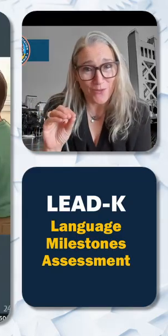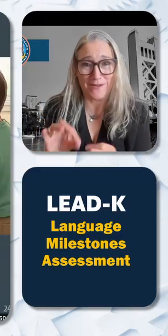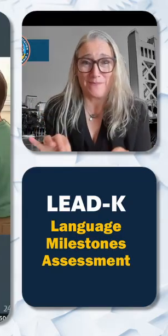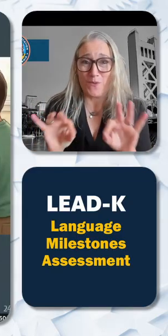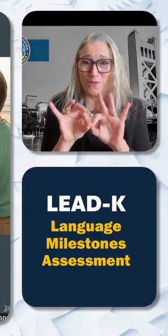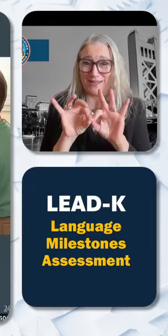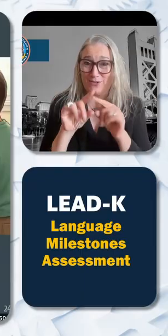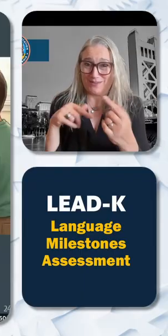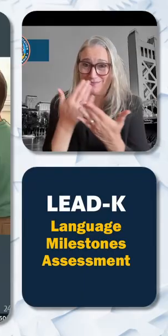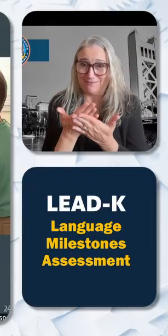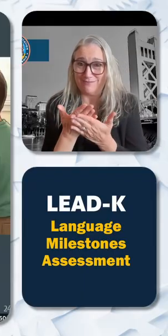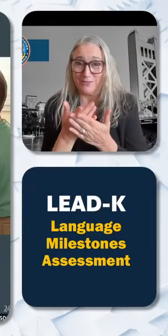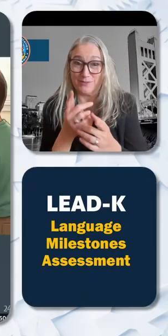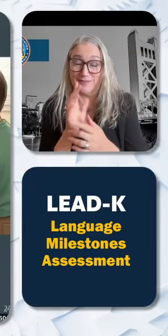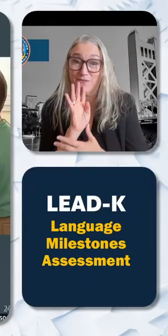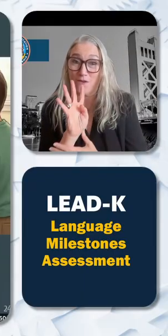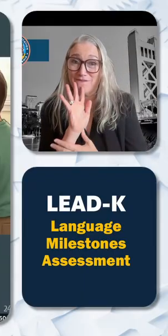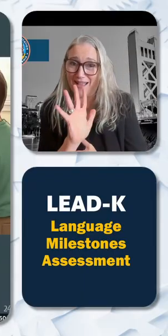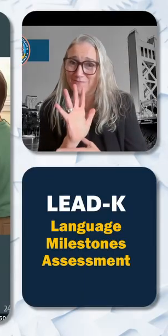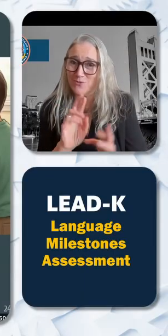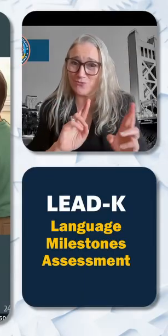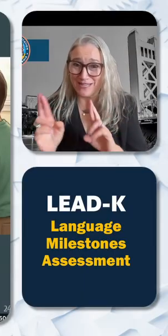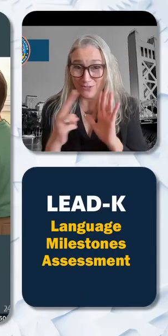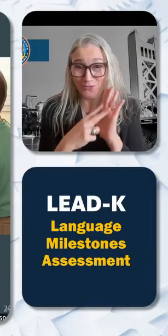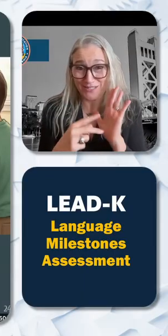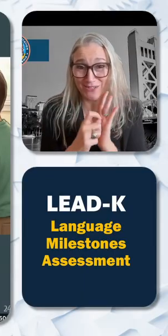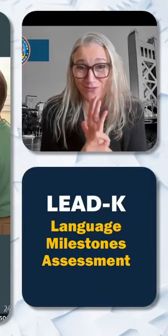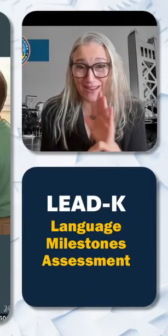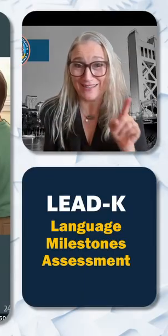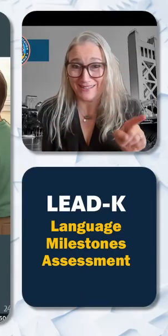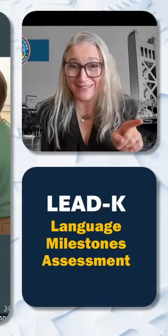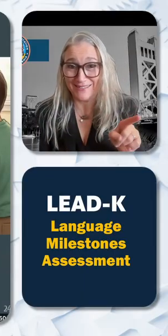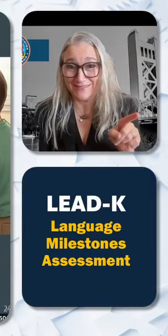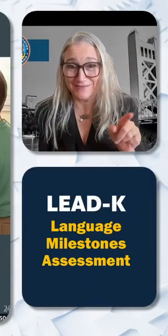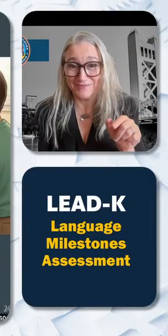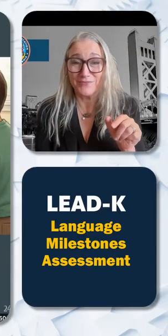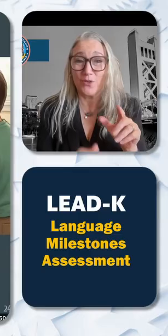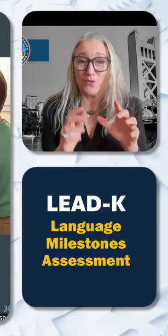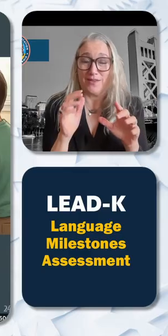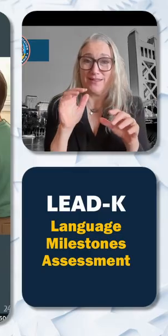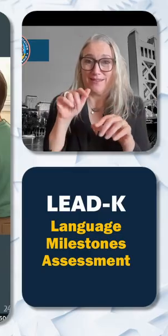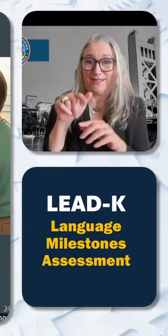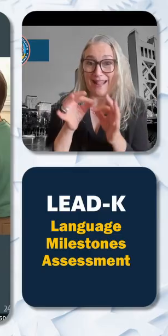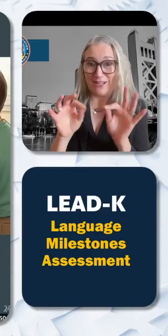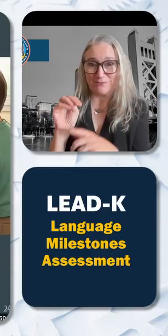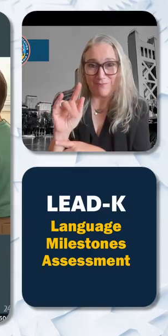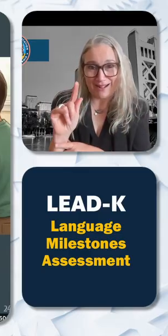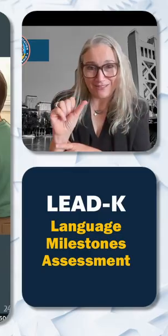the building blocks, also Legos, are critical for this age.